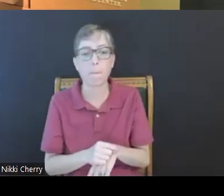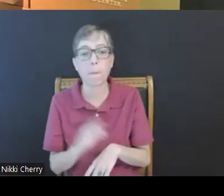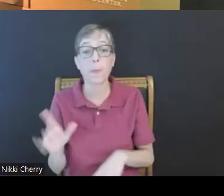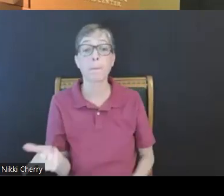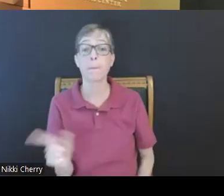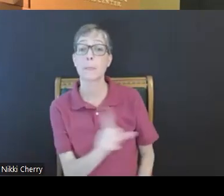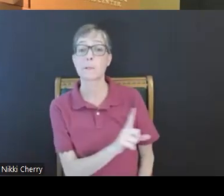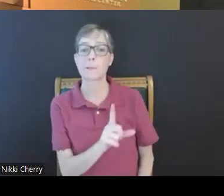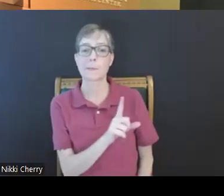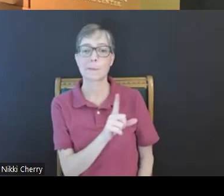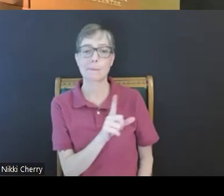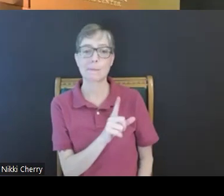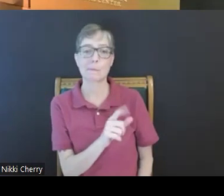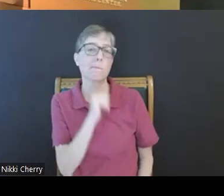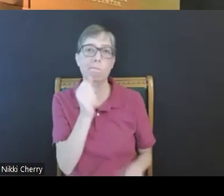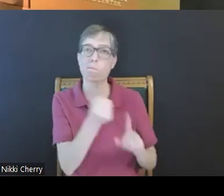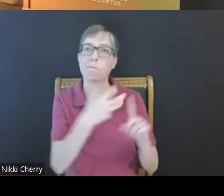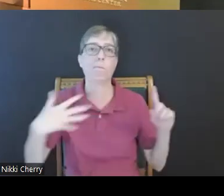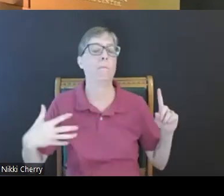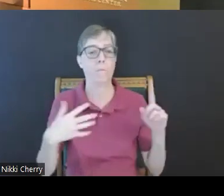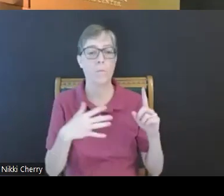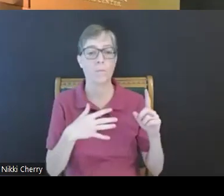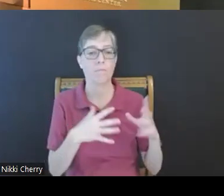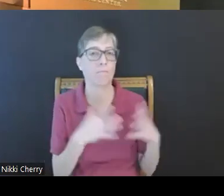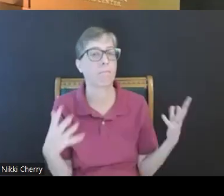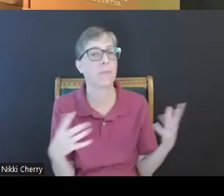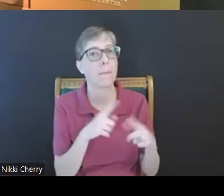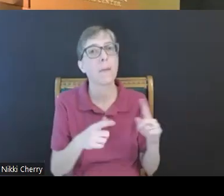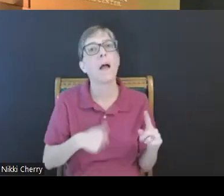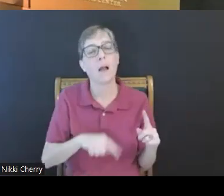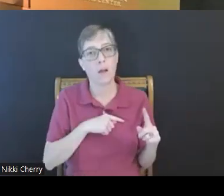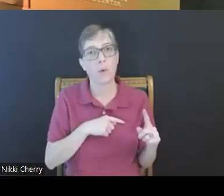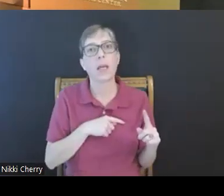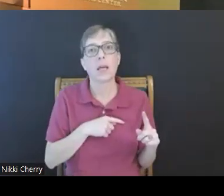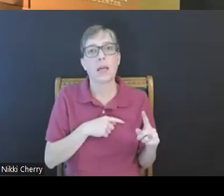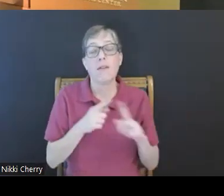really nice uh with a big philanthropic gift we built a really nice Research Institute over the